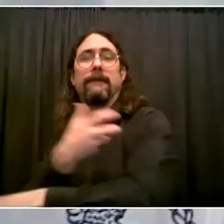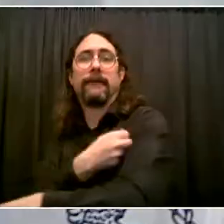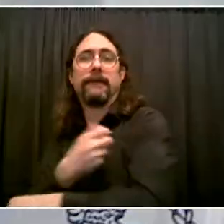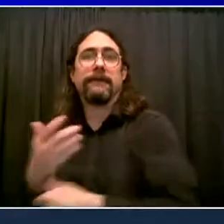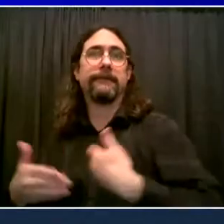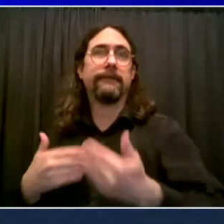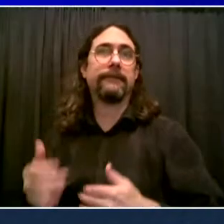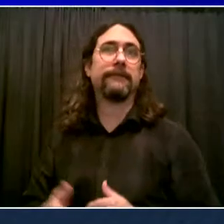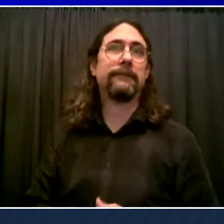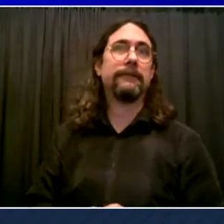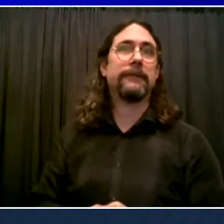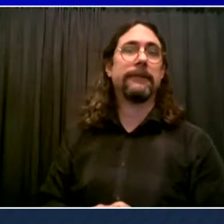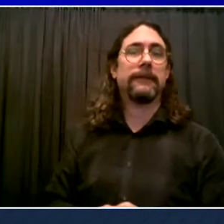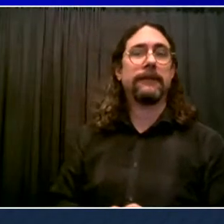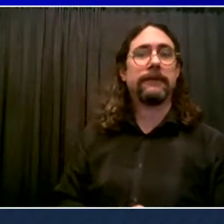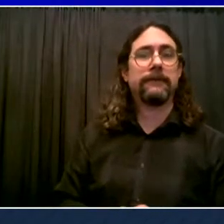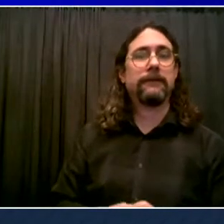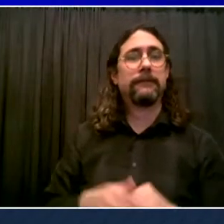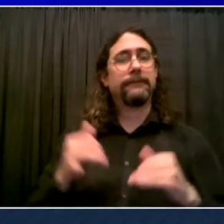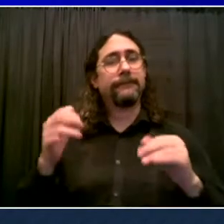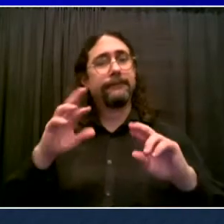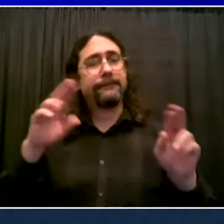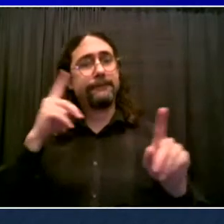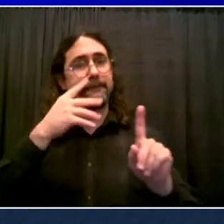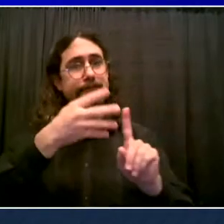KEEP GOING BUILDING MORE